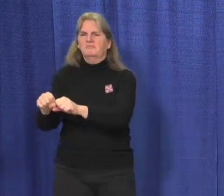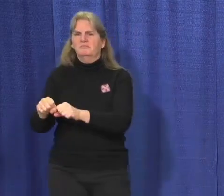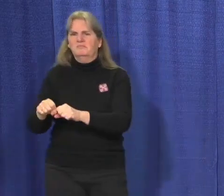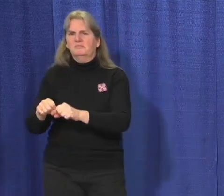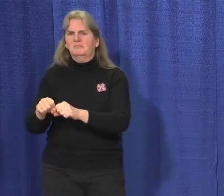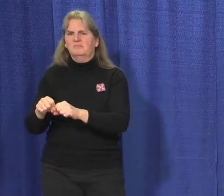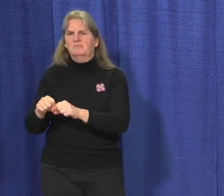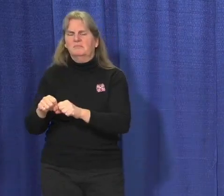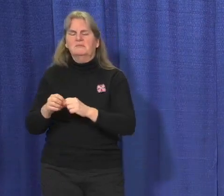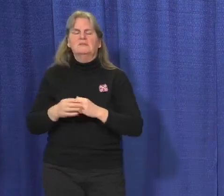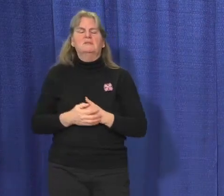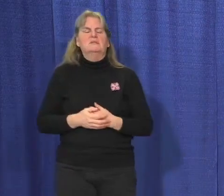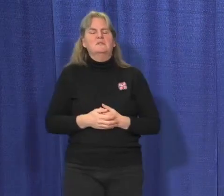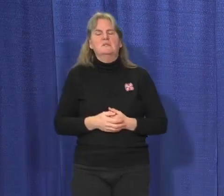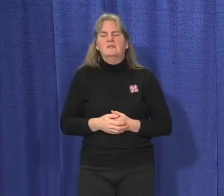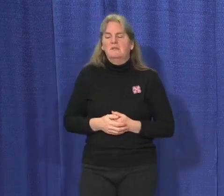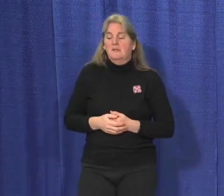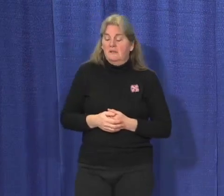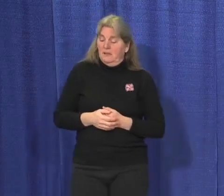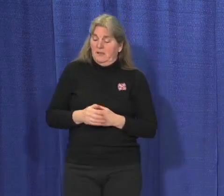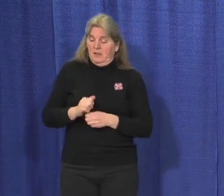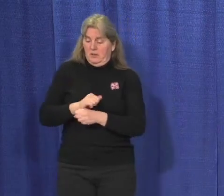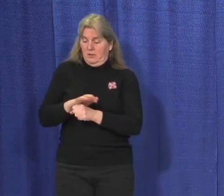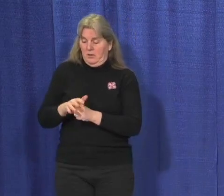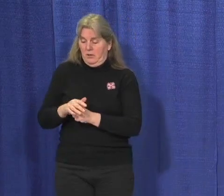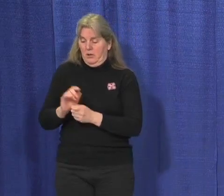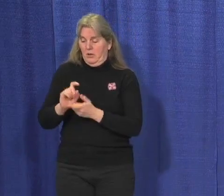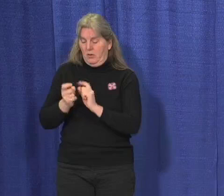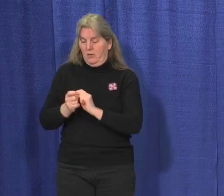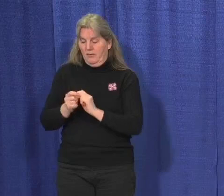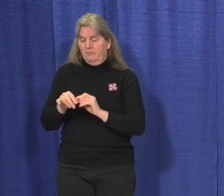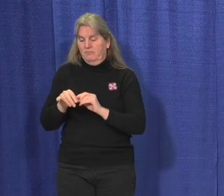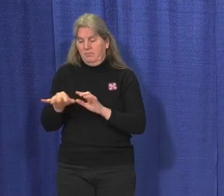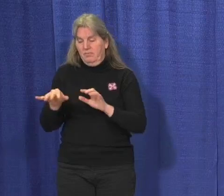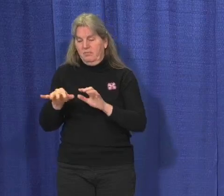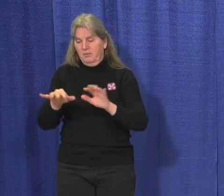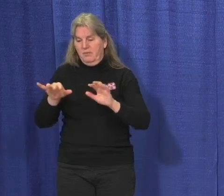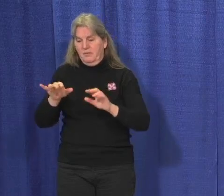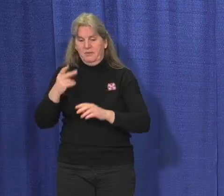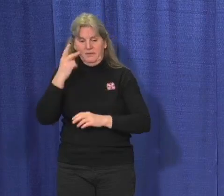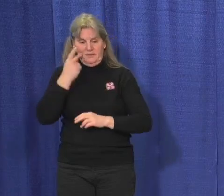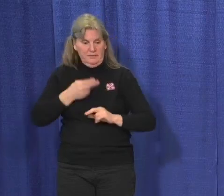Earlier modelling of COVID spread with variants is proving true as we watch COVID cases